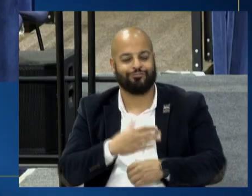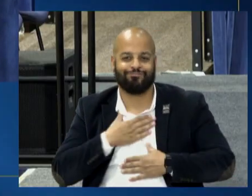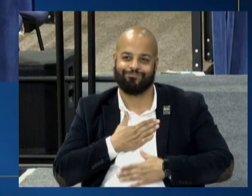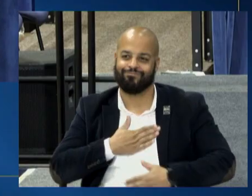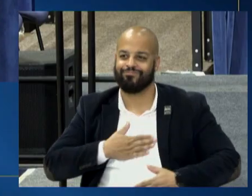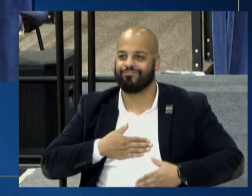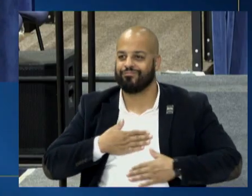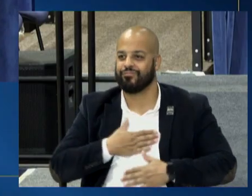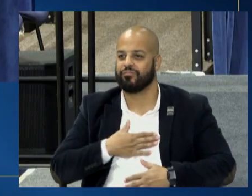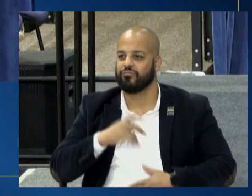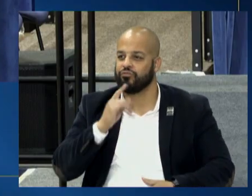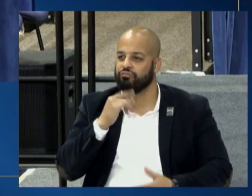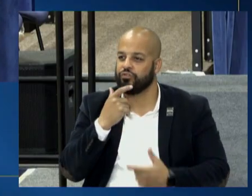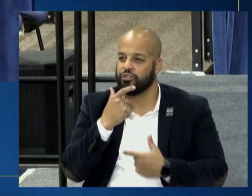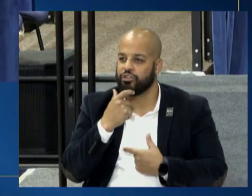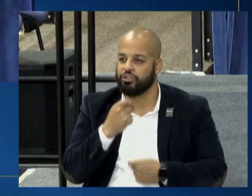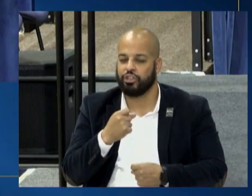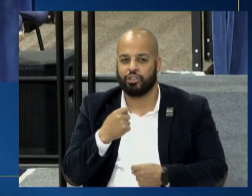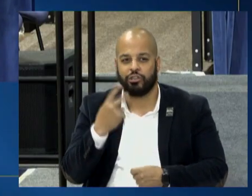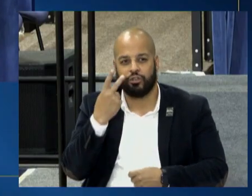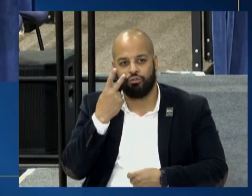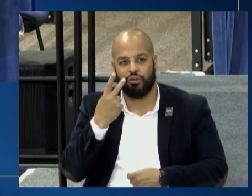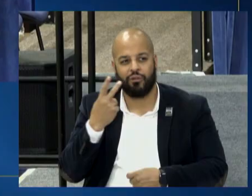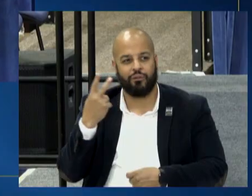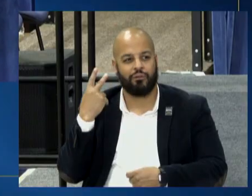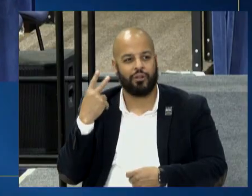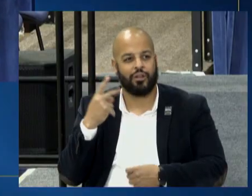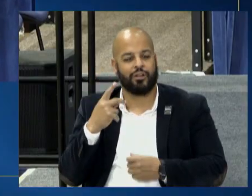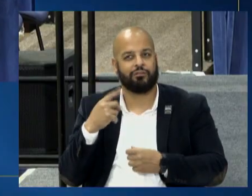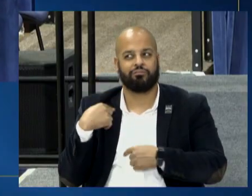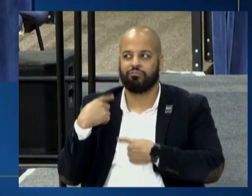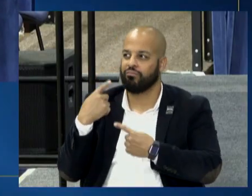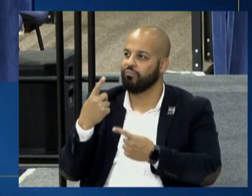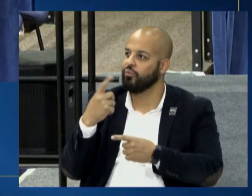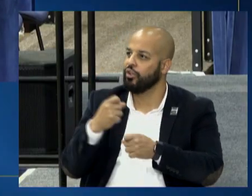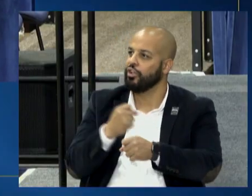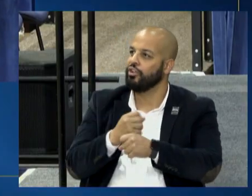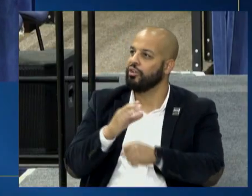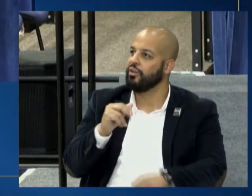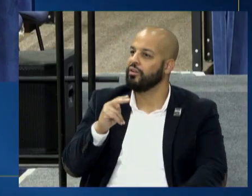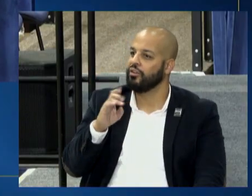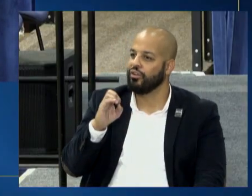It's really interesting reflecting on one year of CancerX. I remember being here last year with many